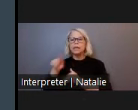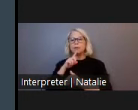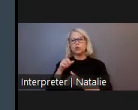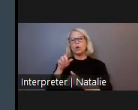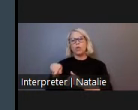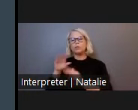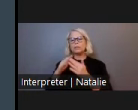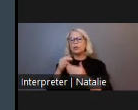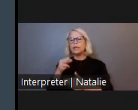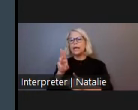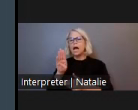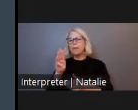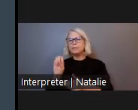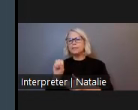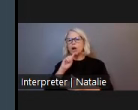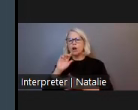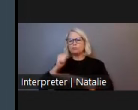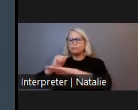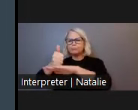are established.